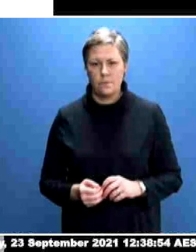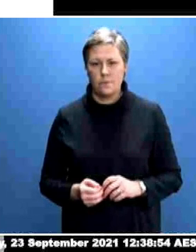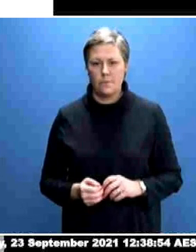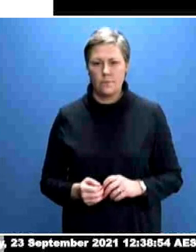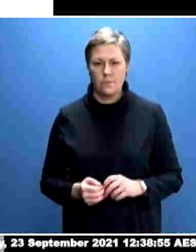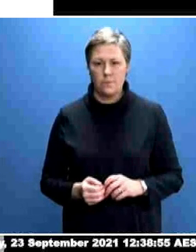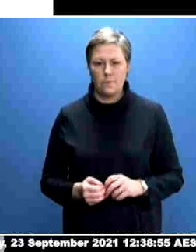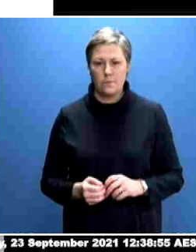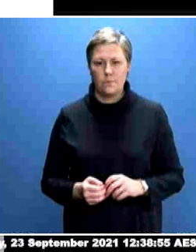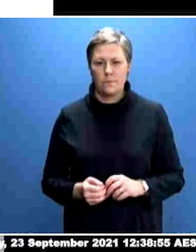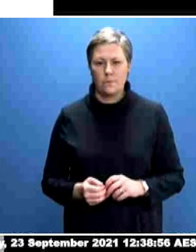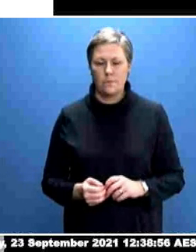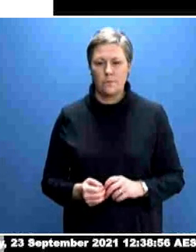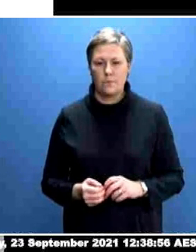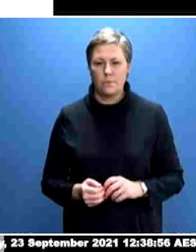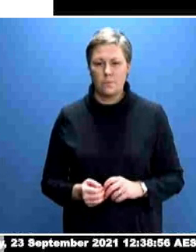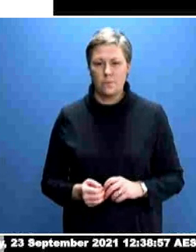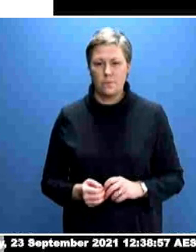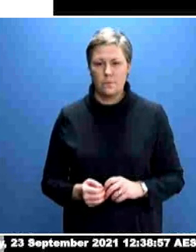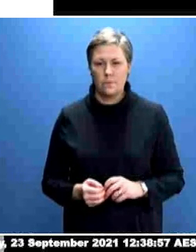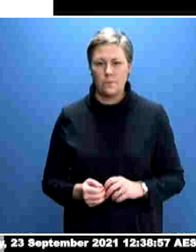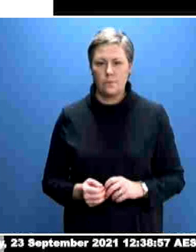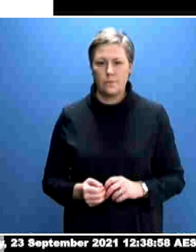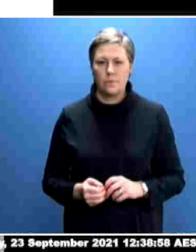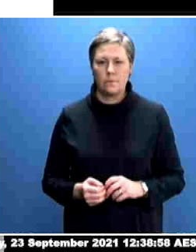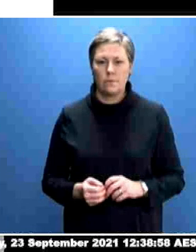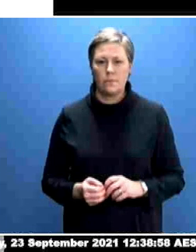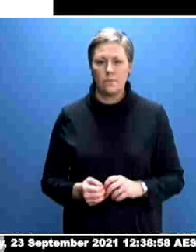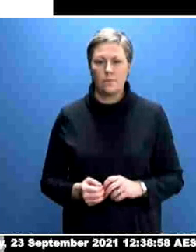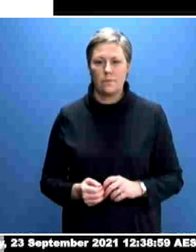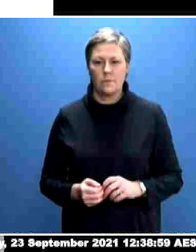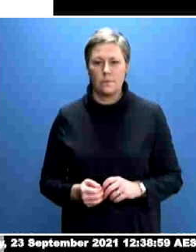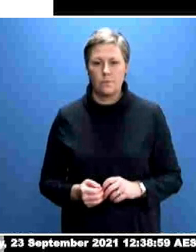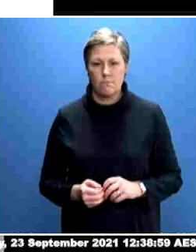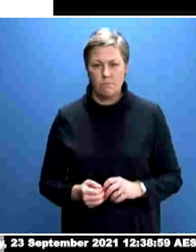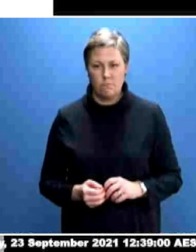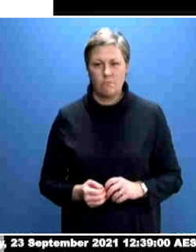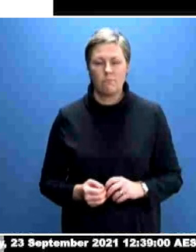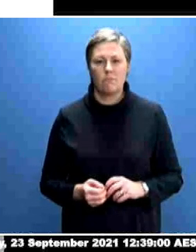some other matters which have been raised that remain a concern in respect of the